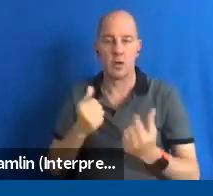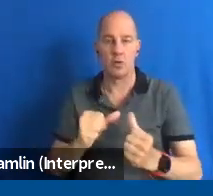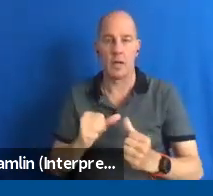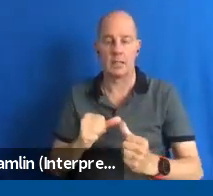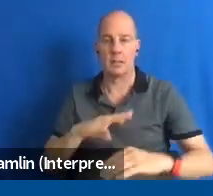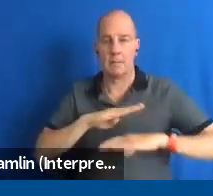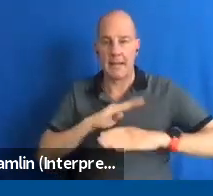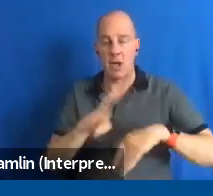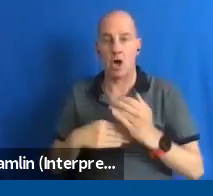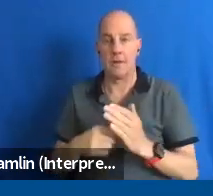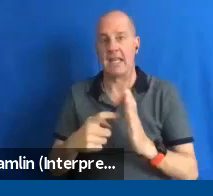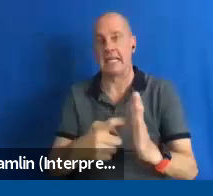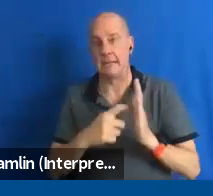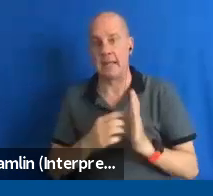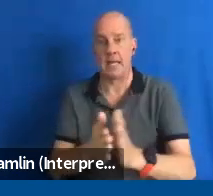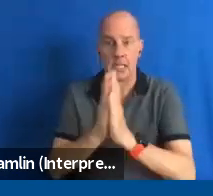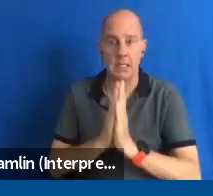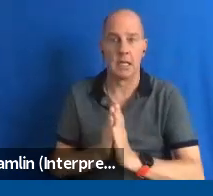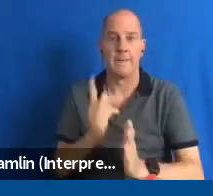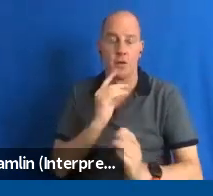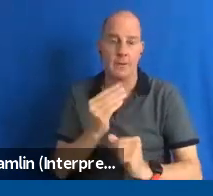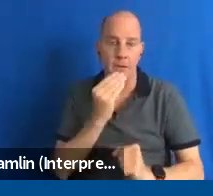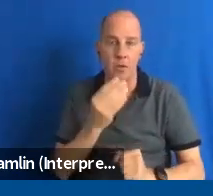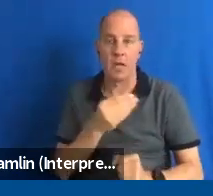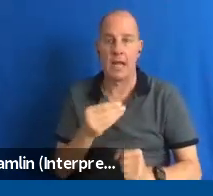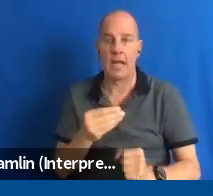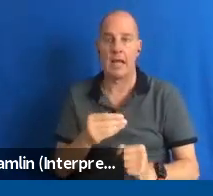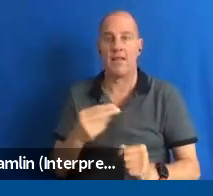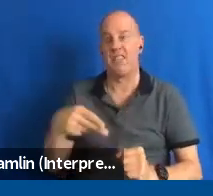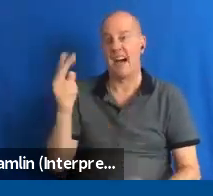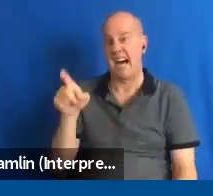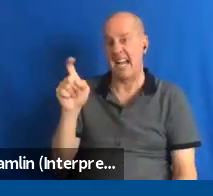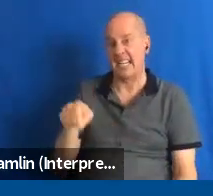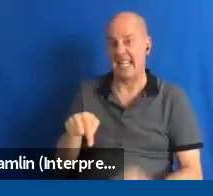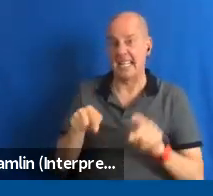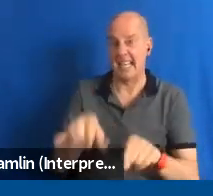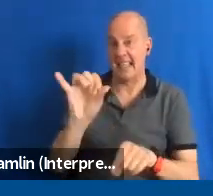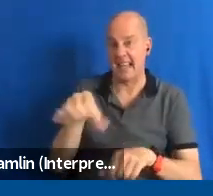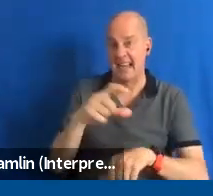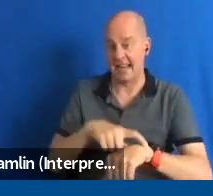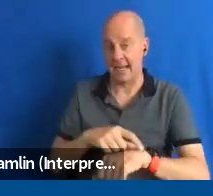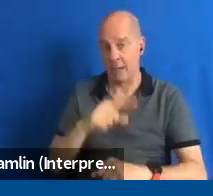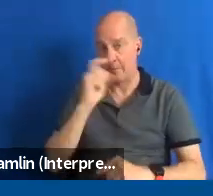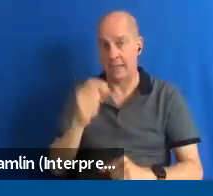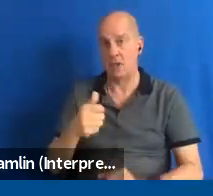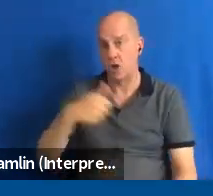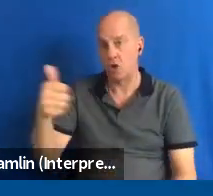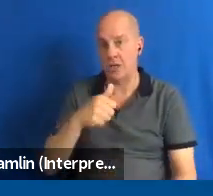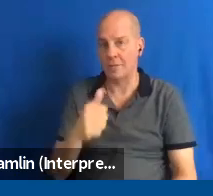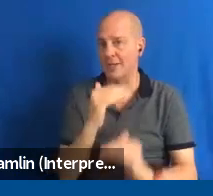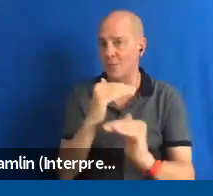demands and the high needs at the time, because transportation was limited, grocery stores were